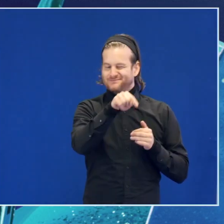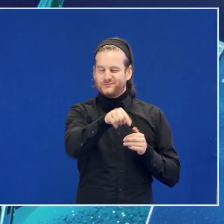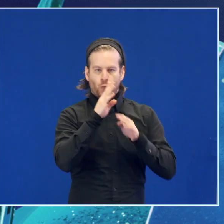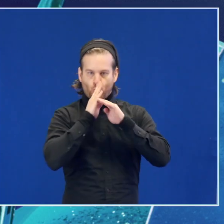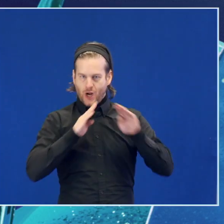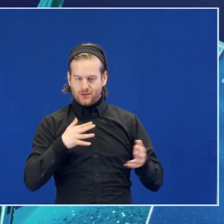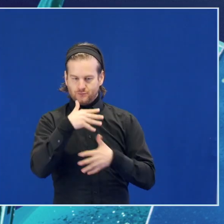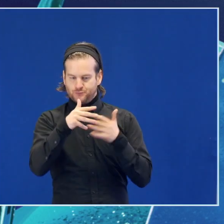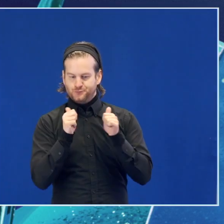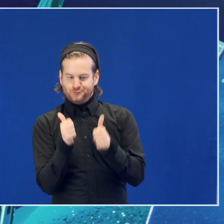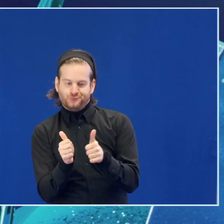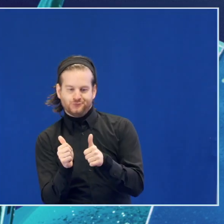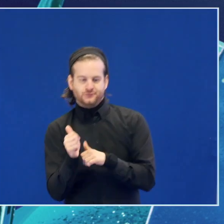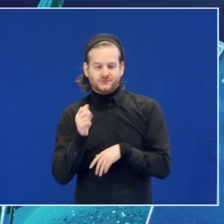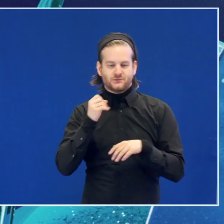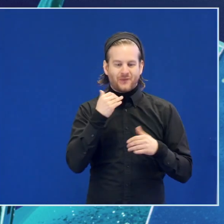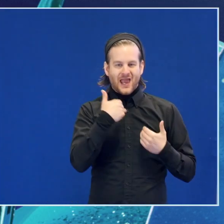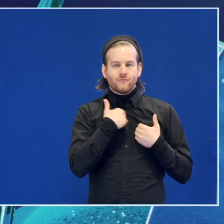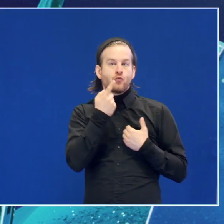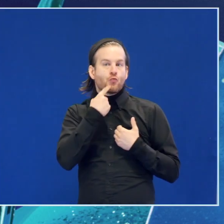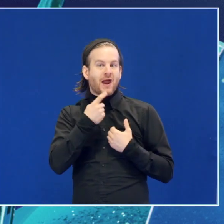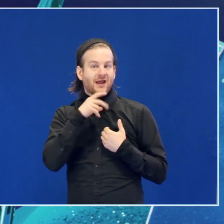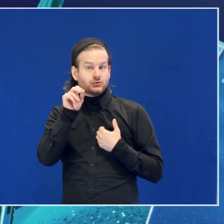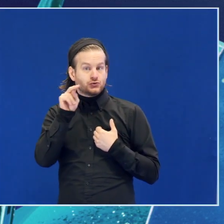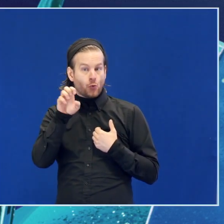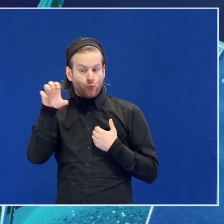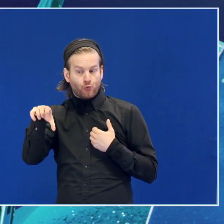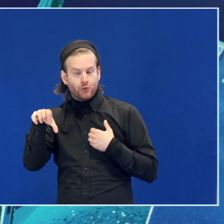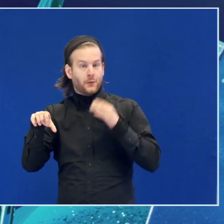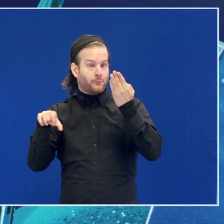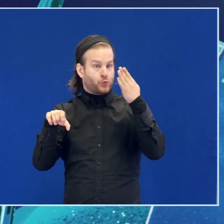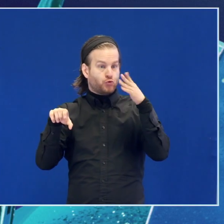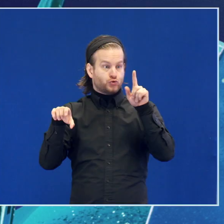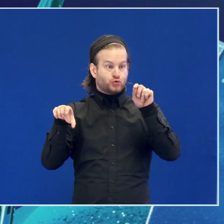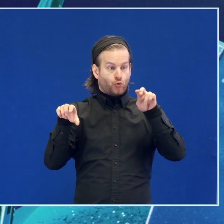And to reference Kurt's point, we use a phrase called